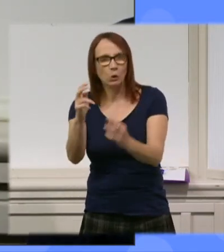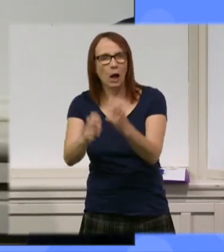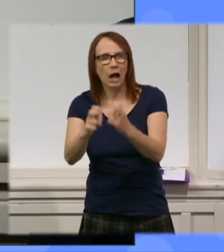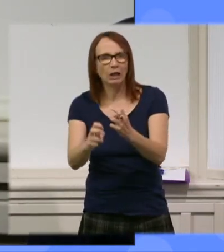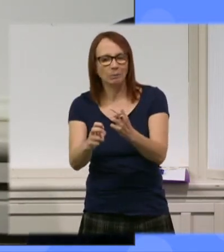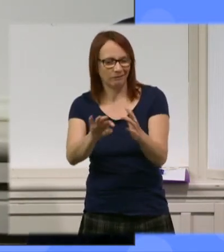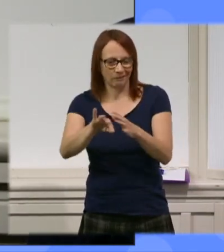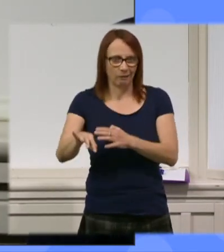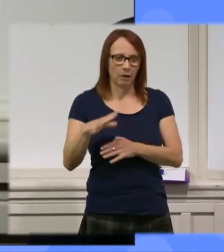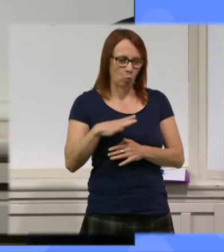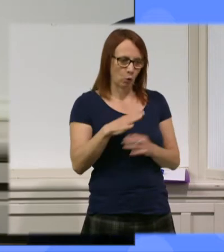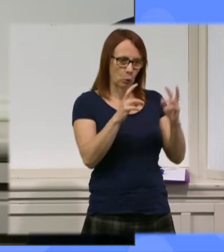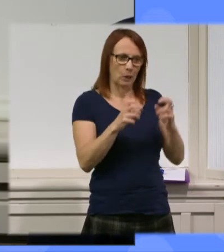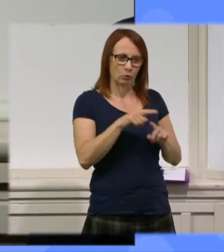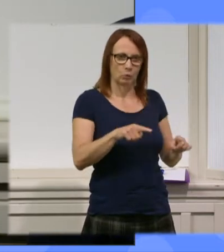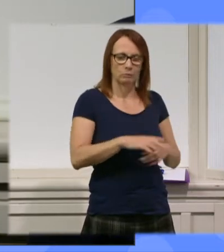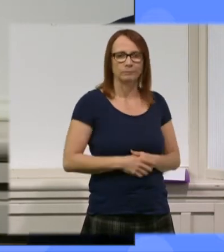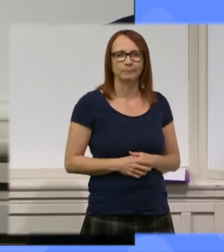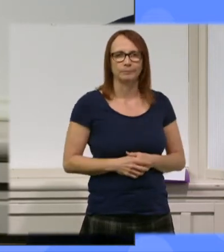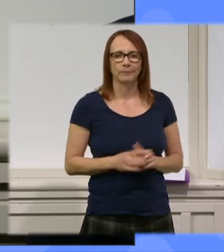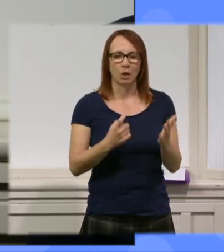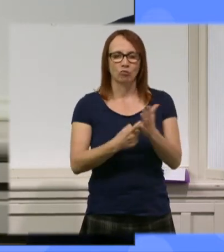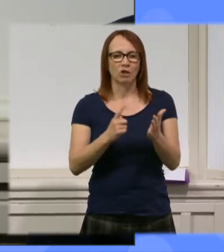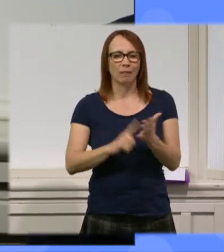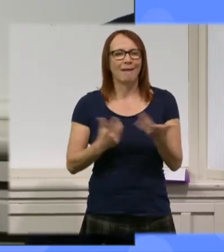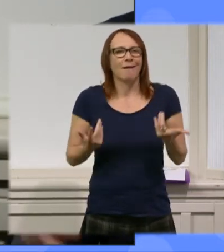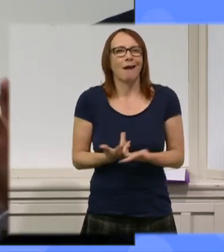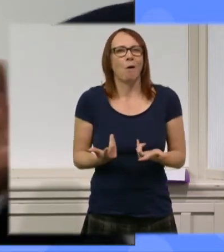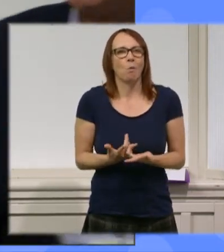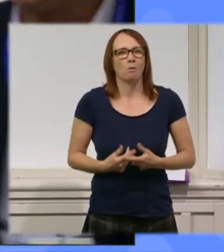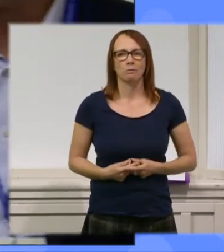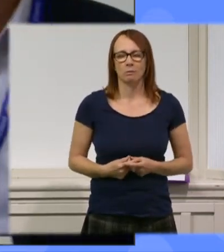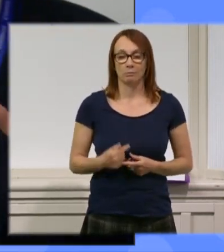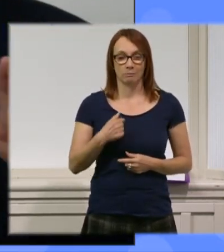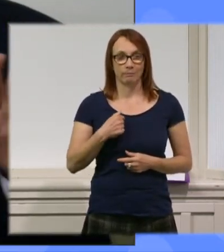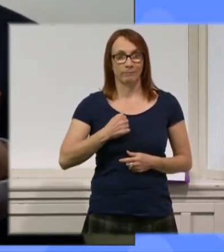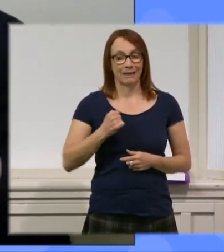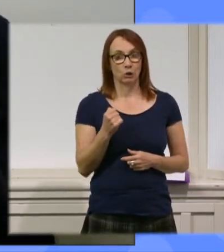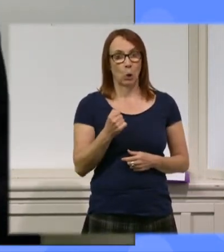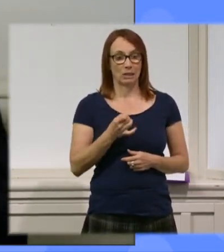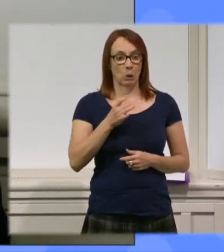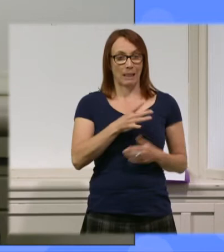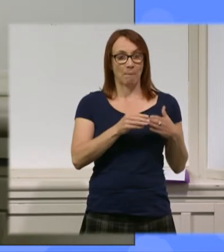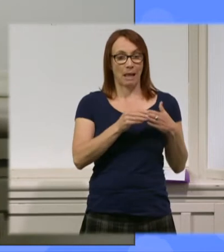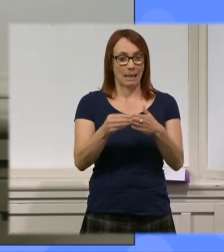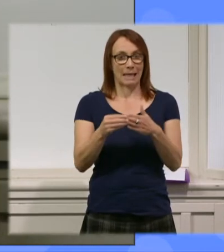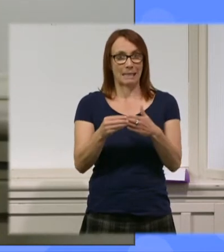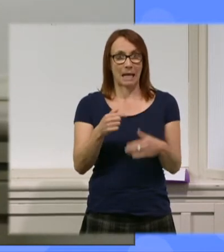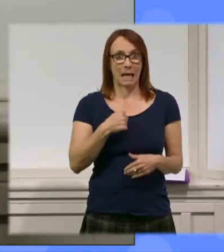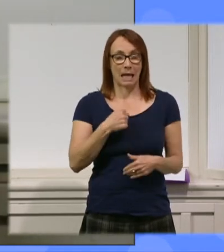on real key issues Labour Party I am in part culpable because a lot of the